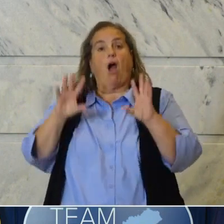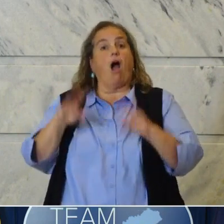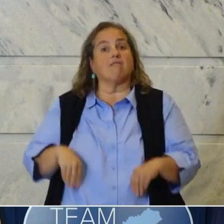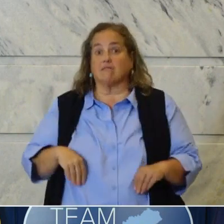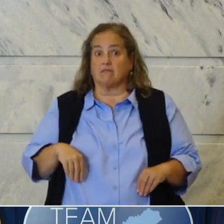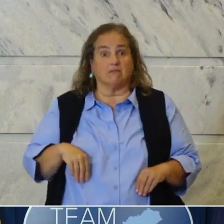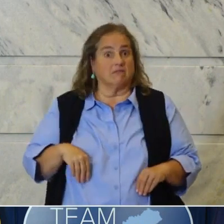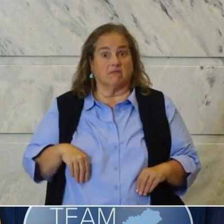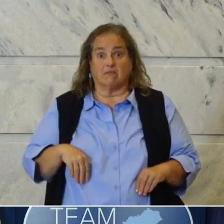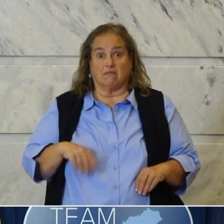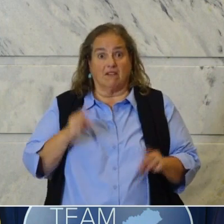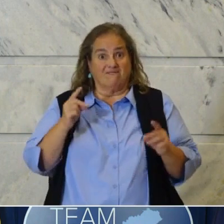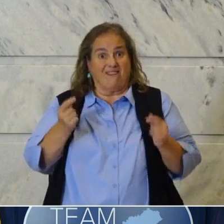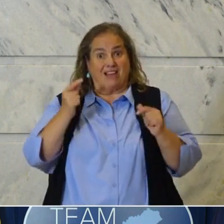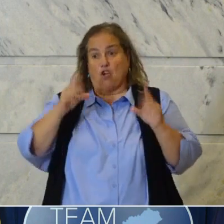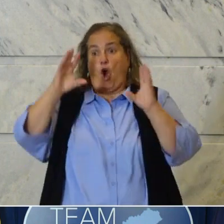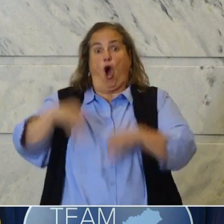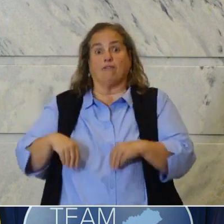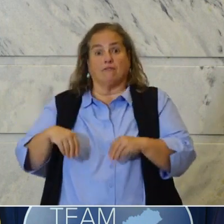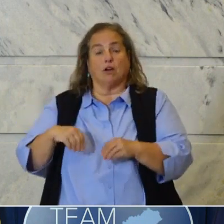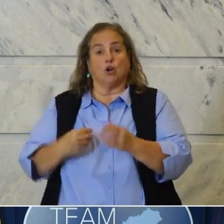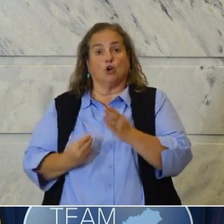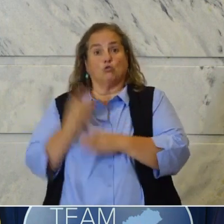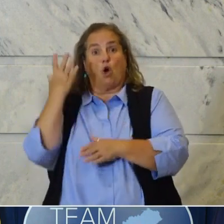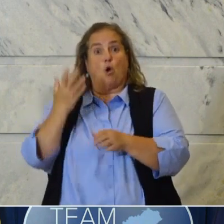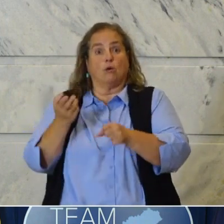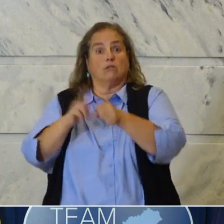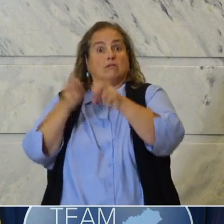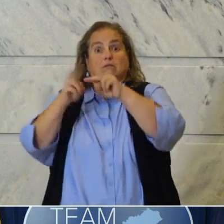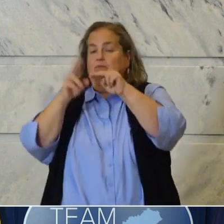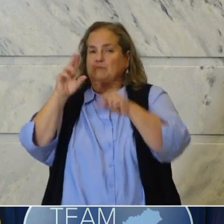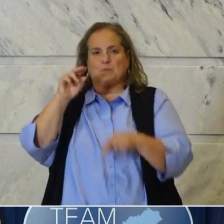eight weeks. The problem continues until the disease runs its course. So